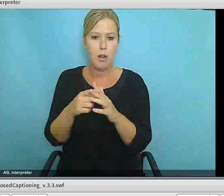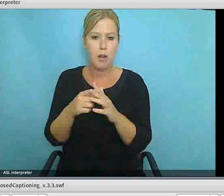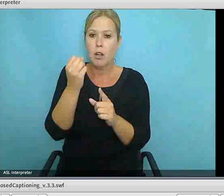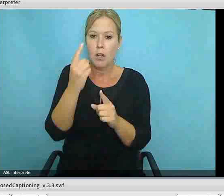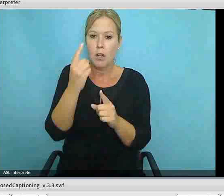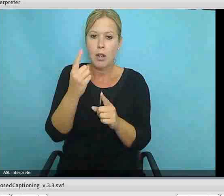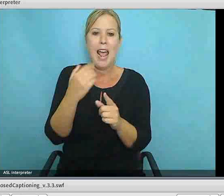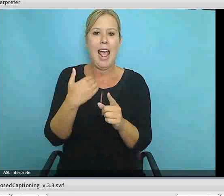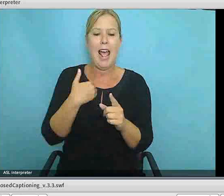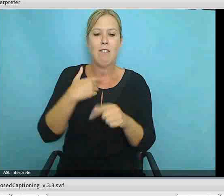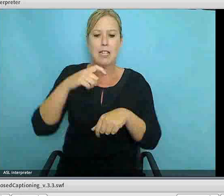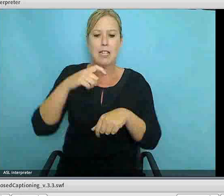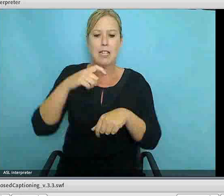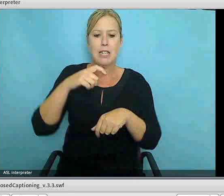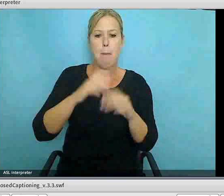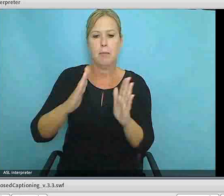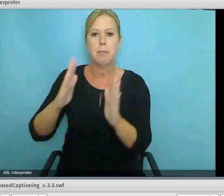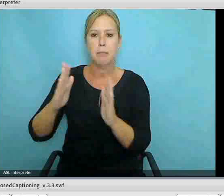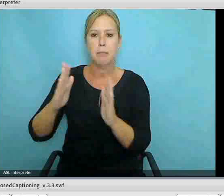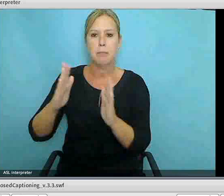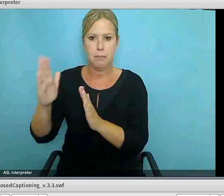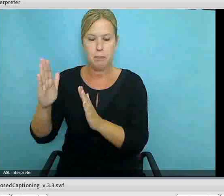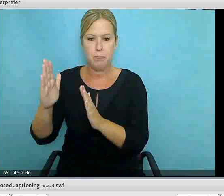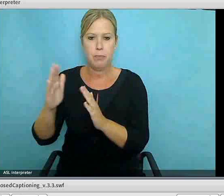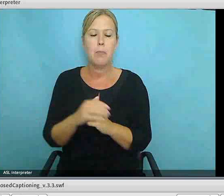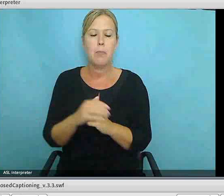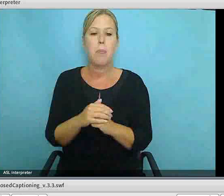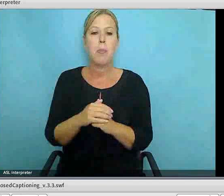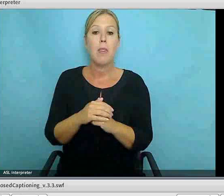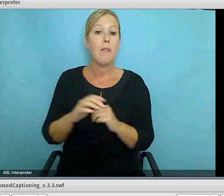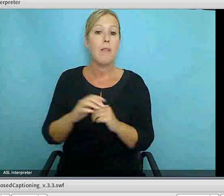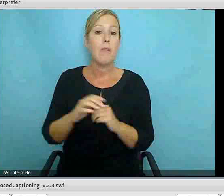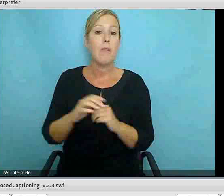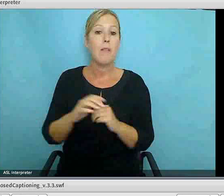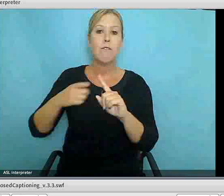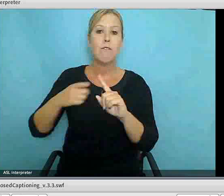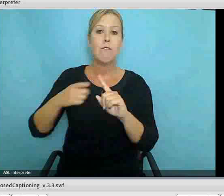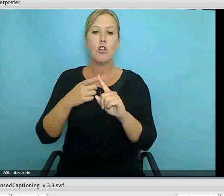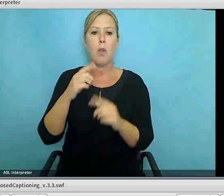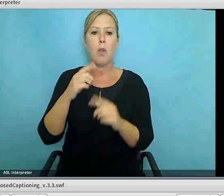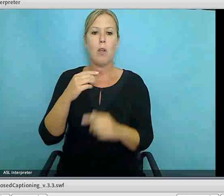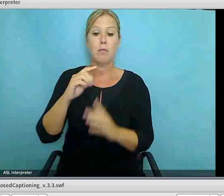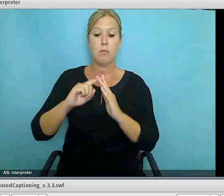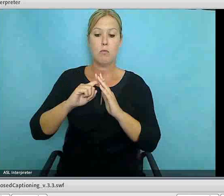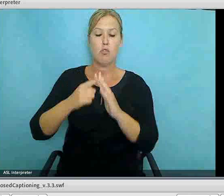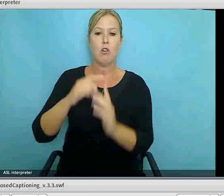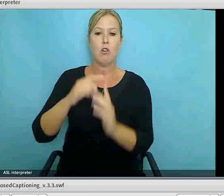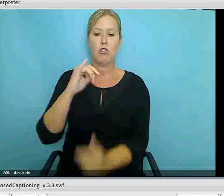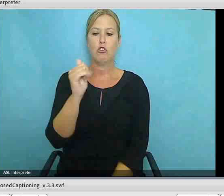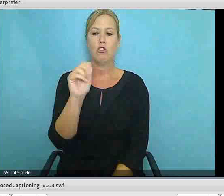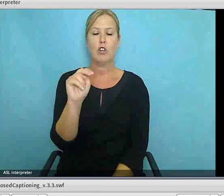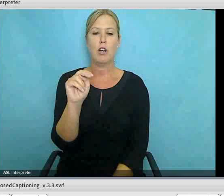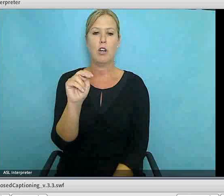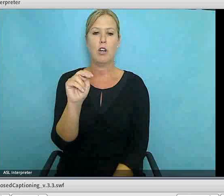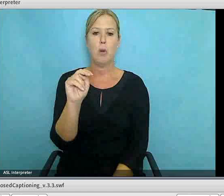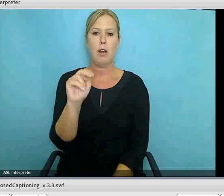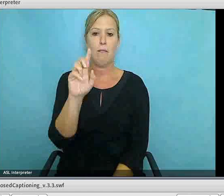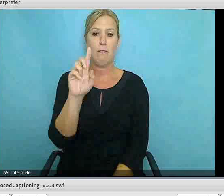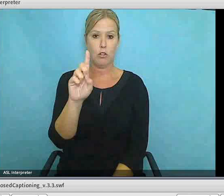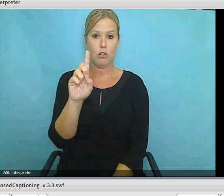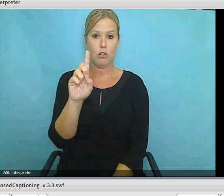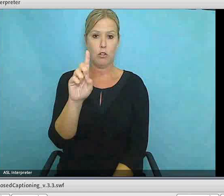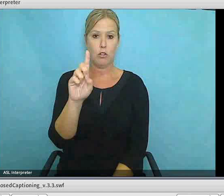The first wave will have an effective date of January 1 of 2014, and it will be for individuals